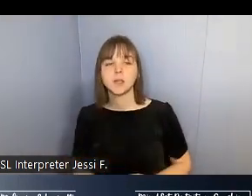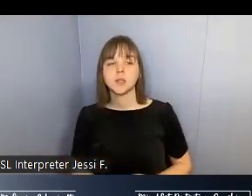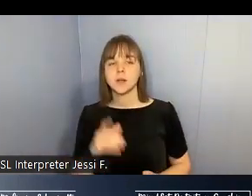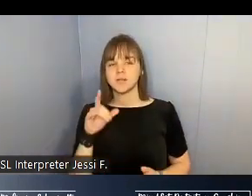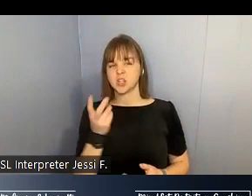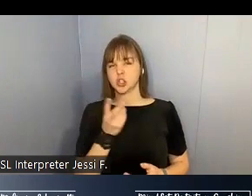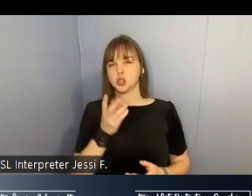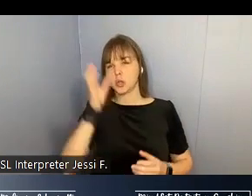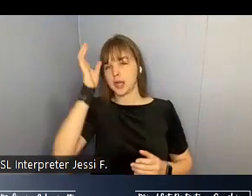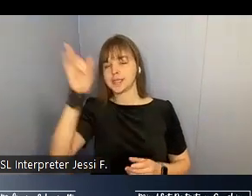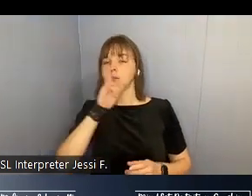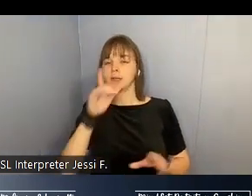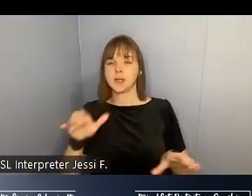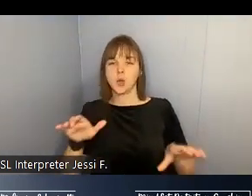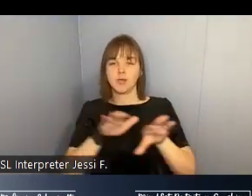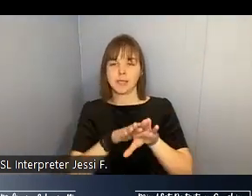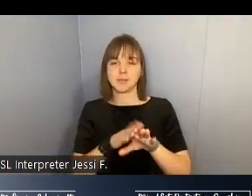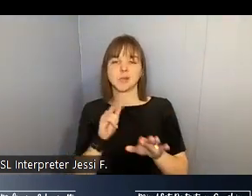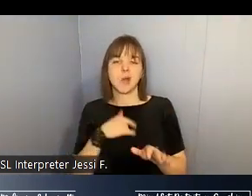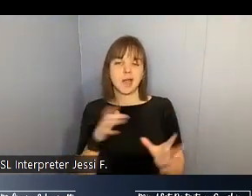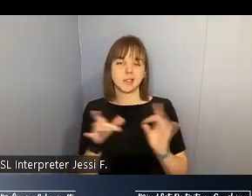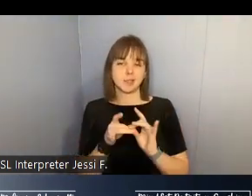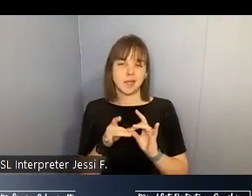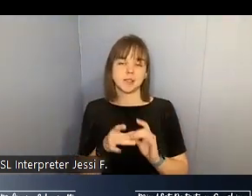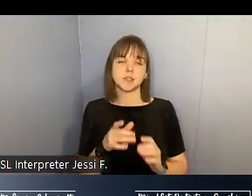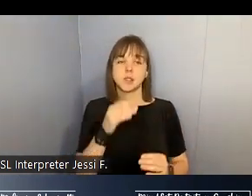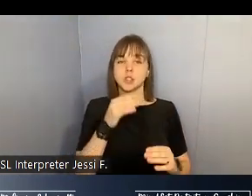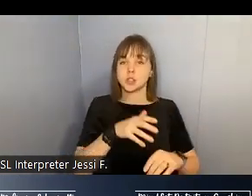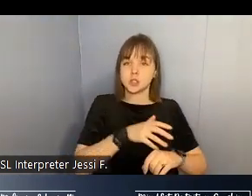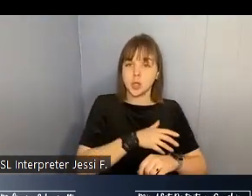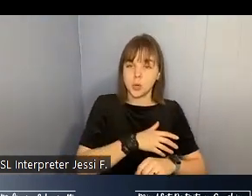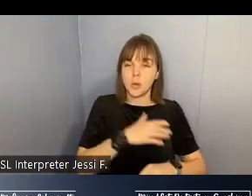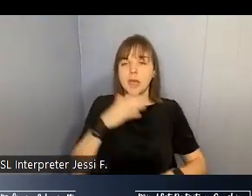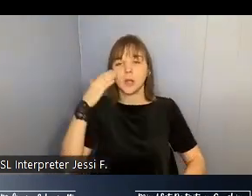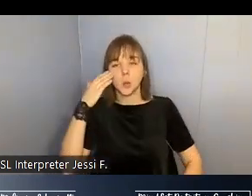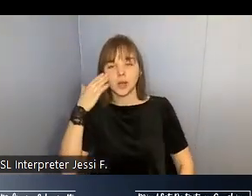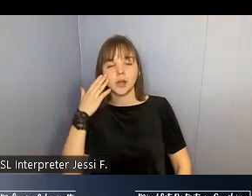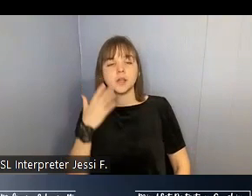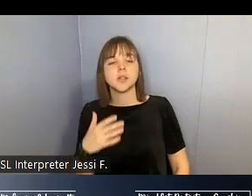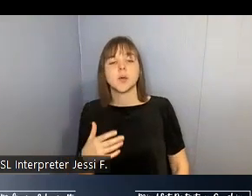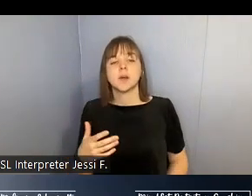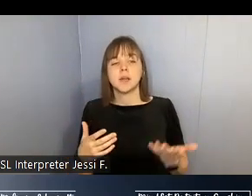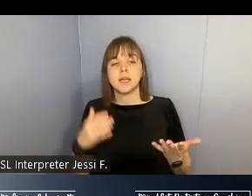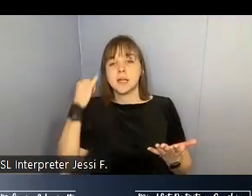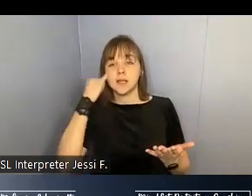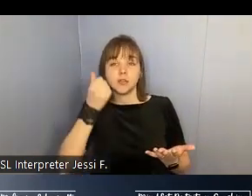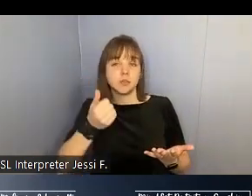is something that can help you work on this. So I would say that if you're somebody who's looking to change body composition